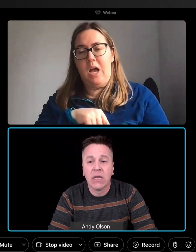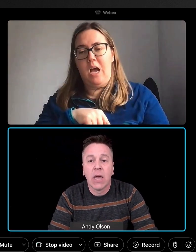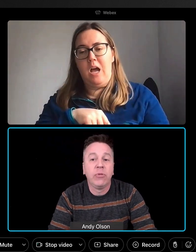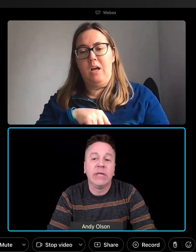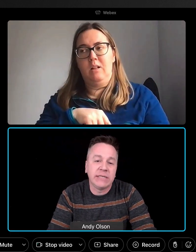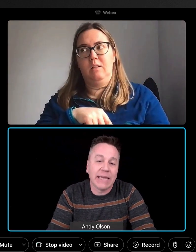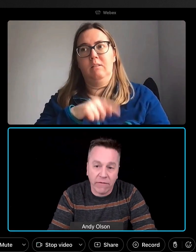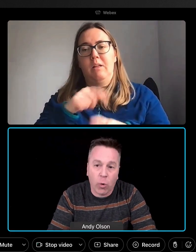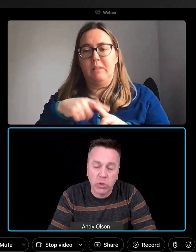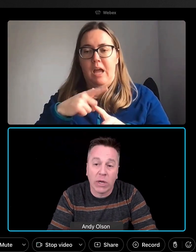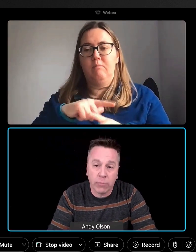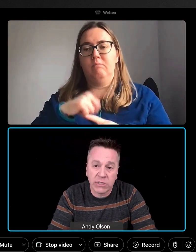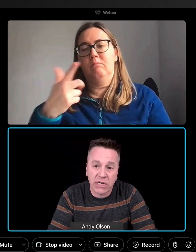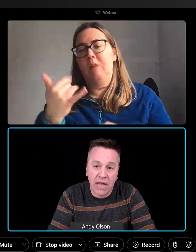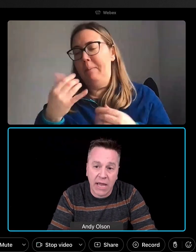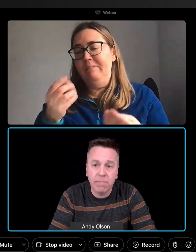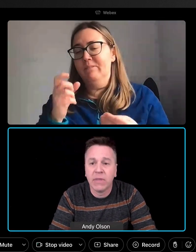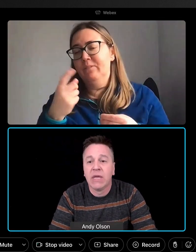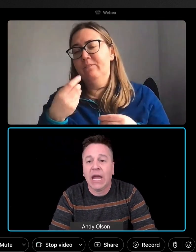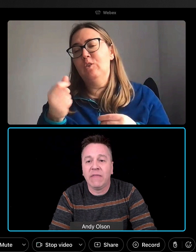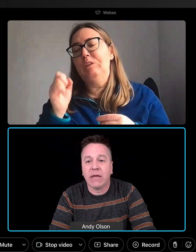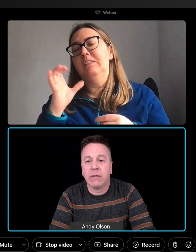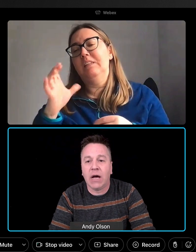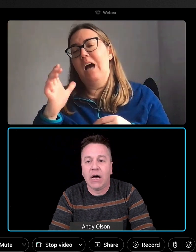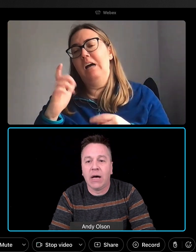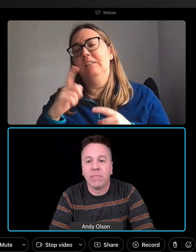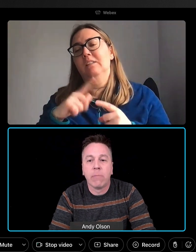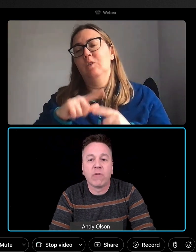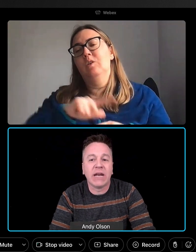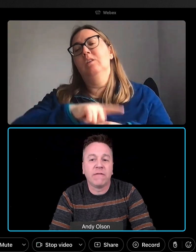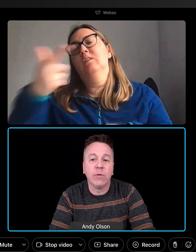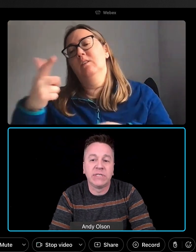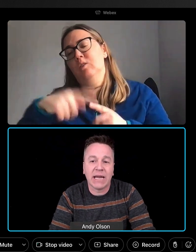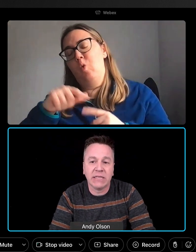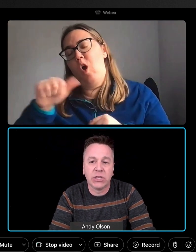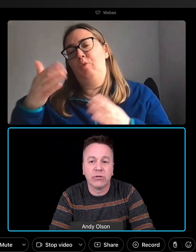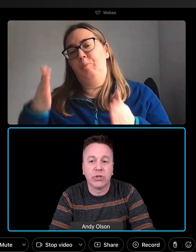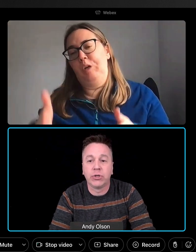please again, of course, one person at a time and then provide a few seconds to turn